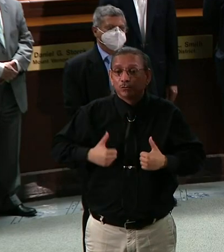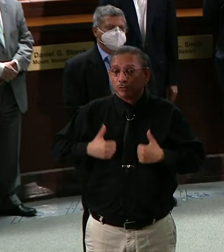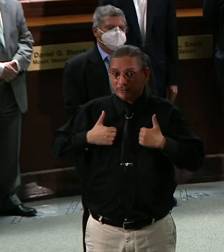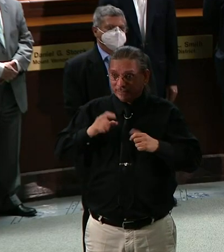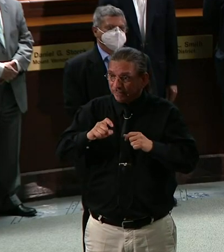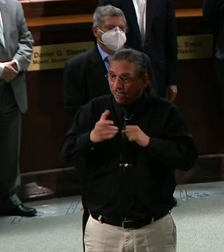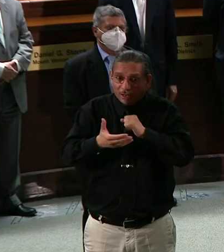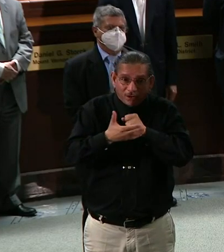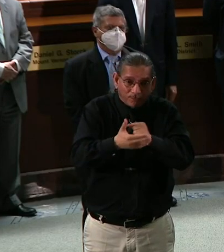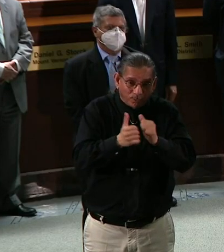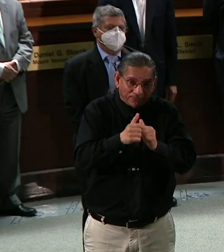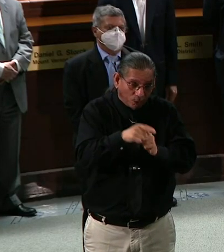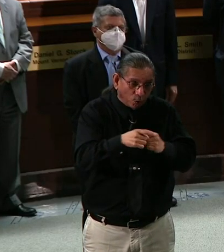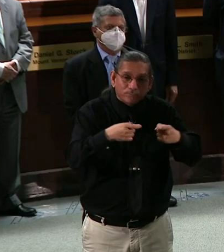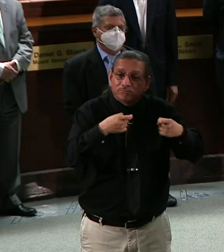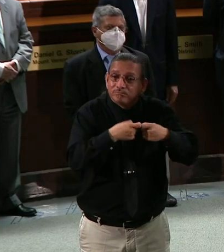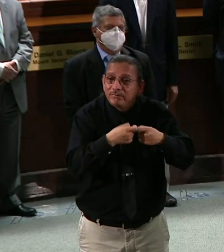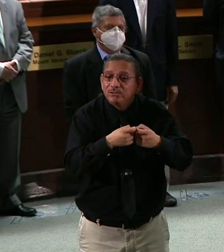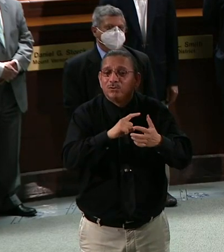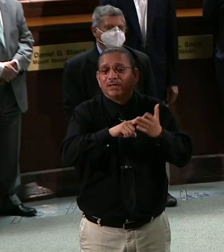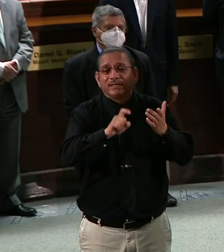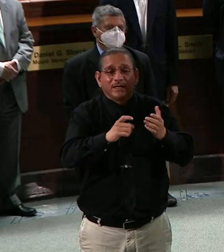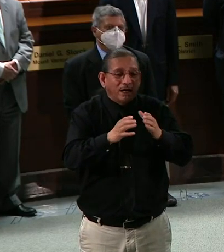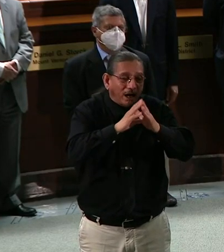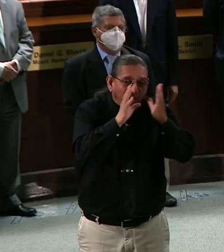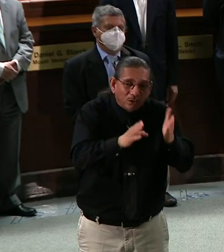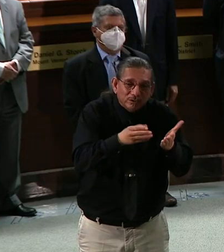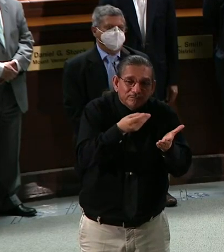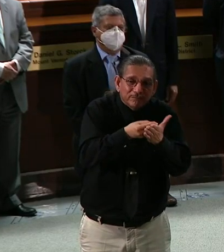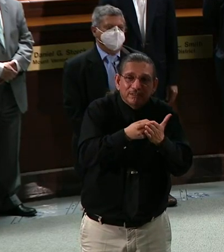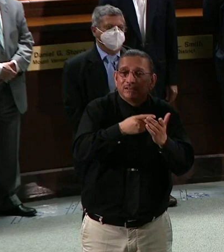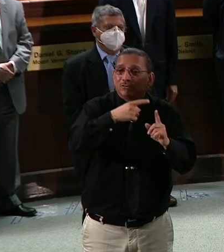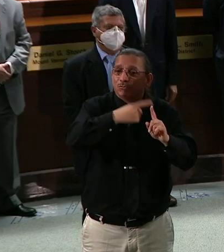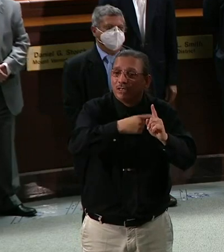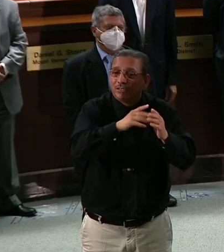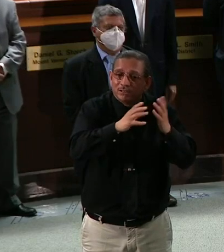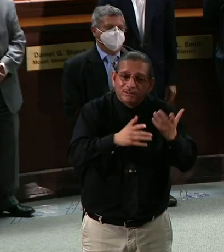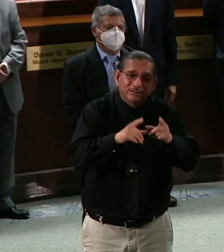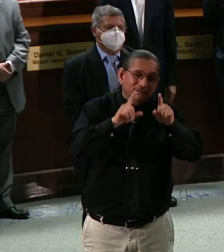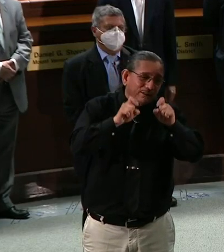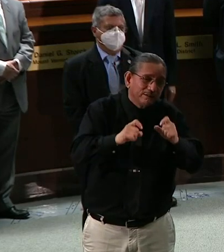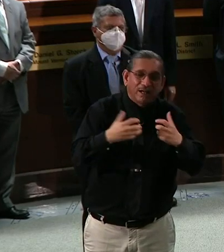ANY RESIDENT WHO NEEDS ASSISTANCE WITH YOUR ASSISTANCE